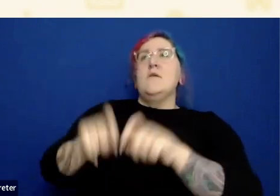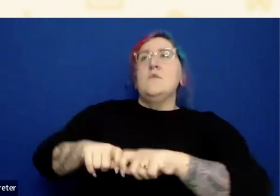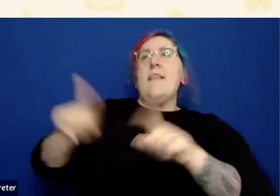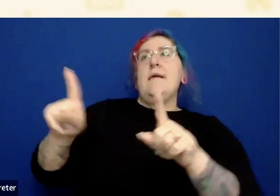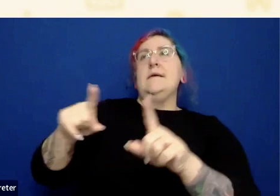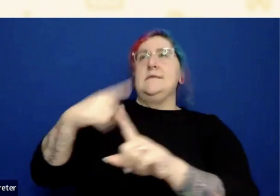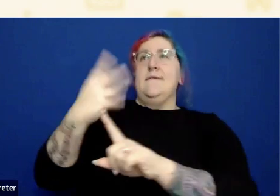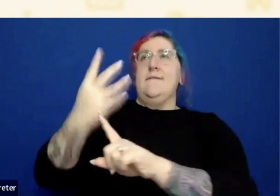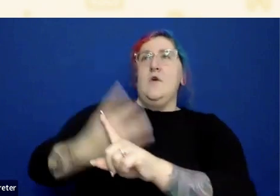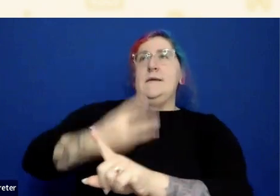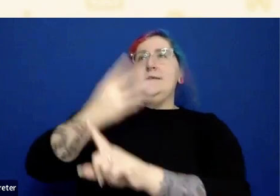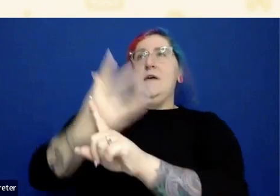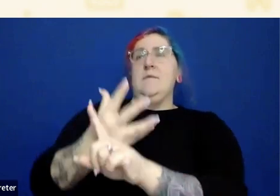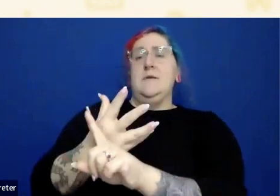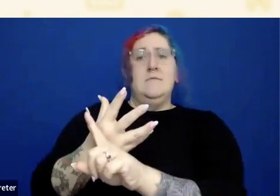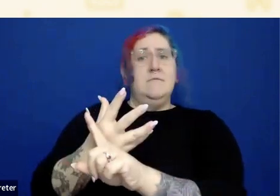People are changing things dynamically.